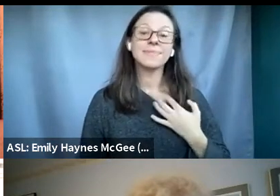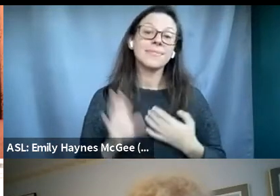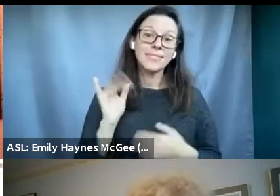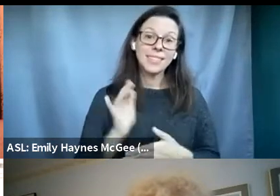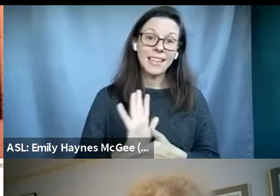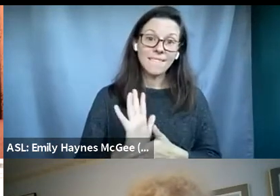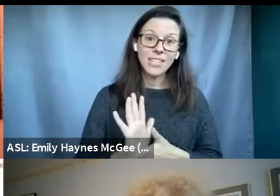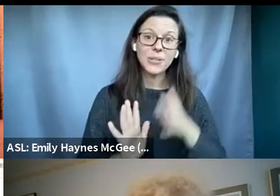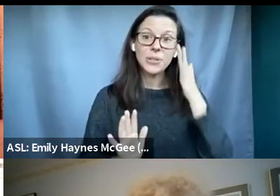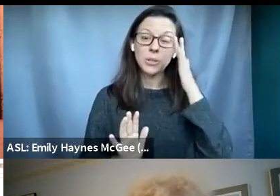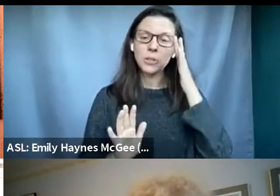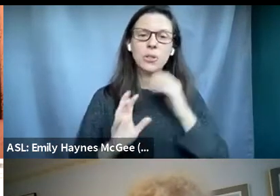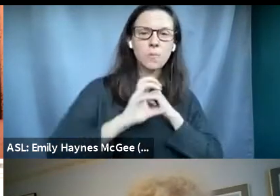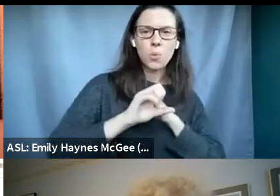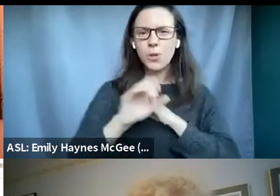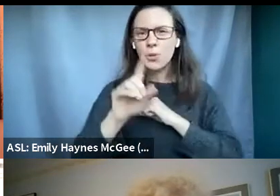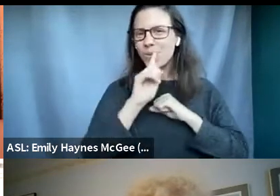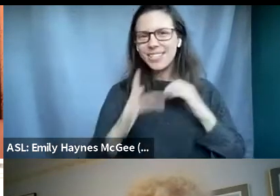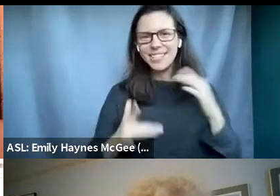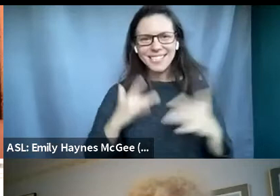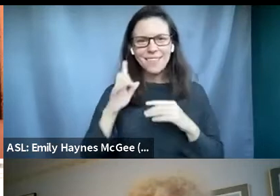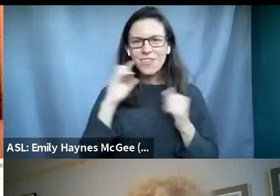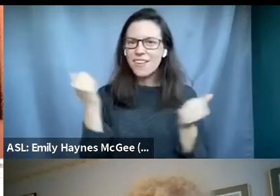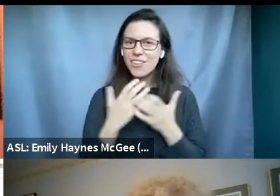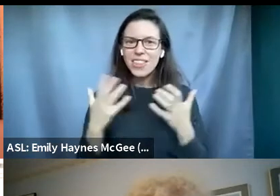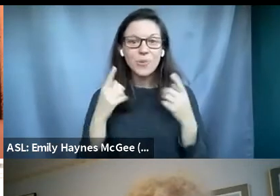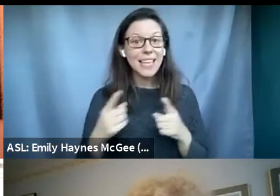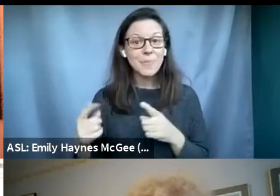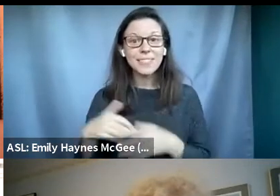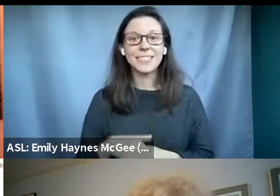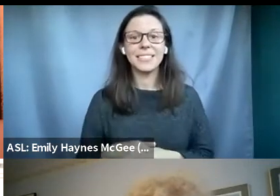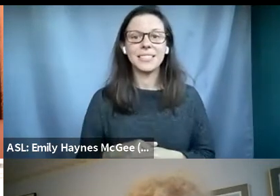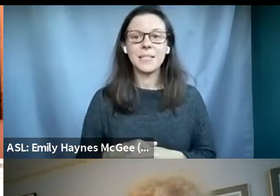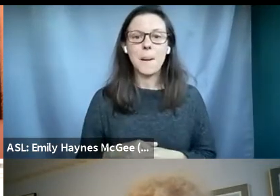And the promo. We were very excited for everything that was about to take place.